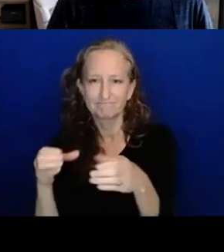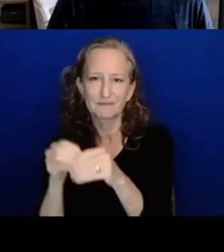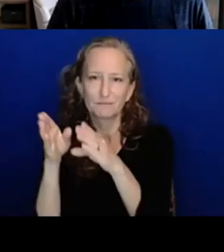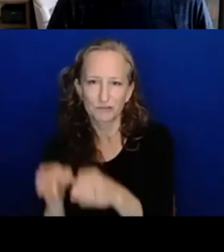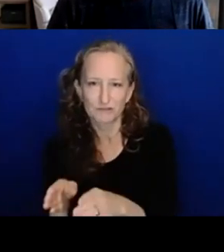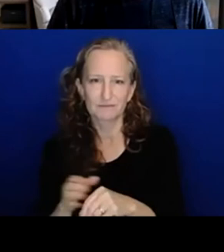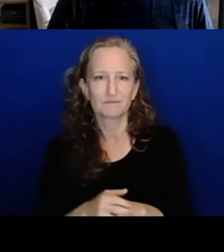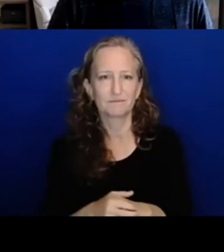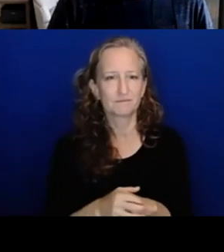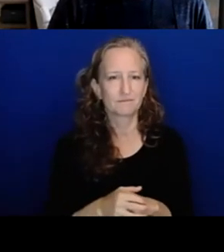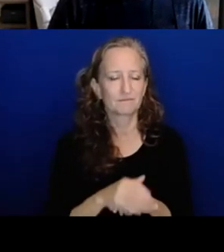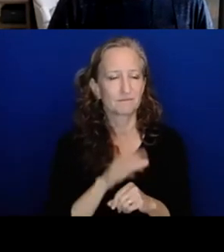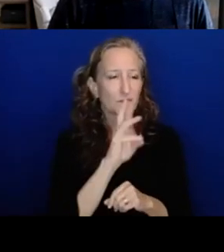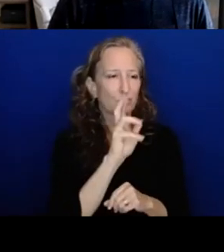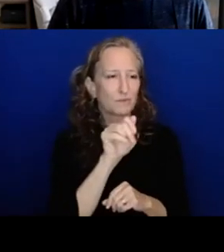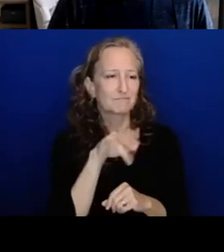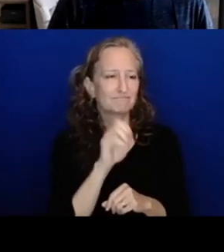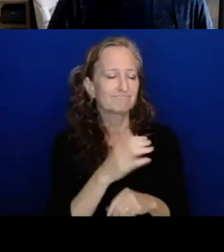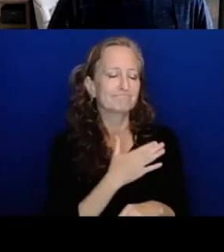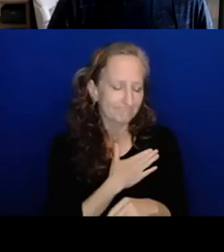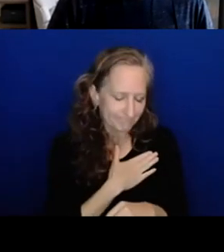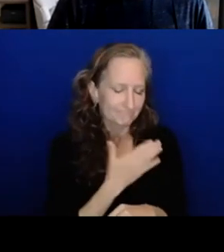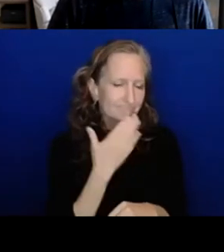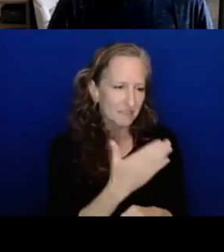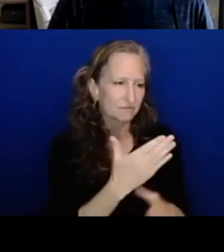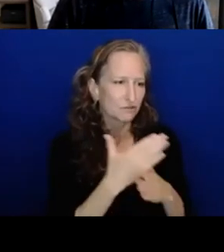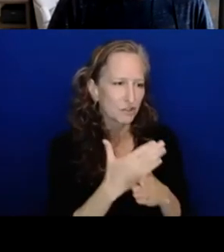we can to support you. Thanks for sharing. Thanks for the transparency.